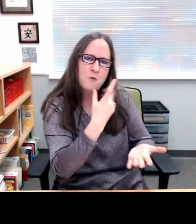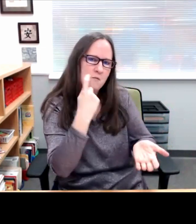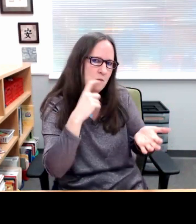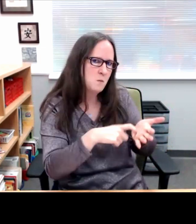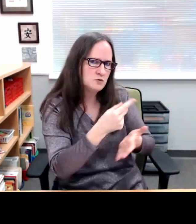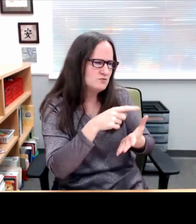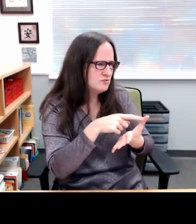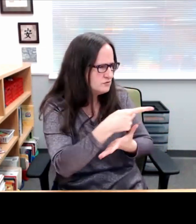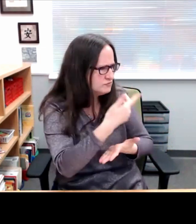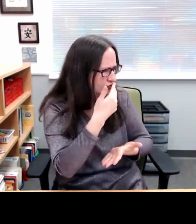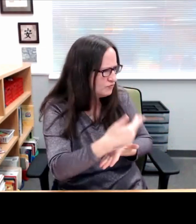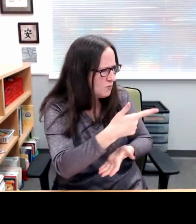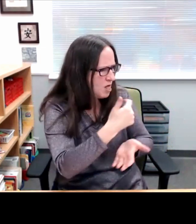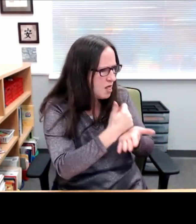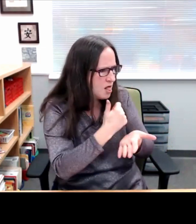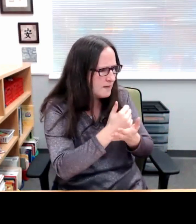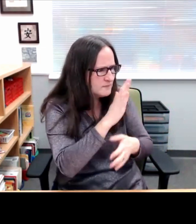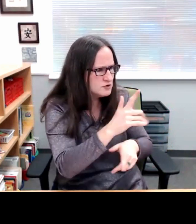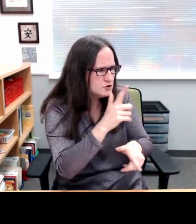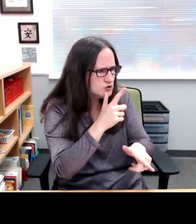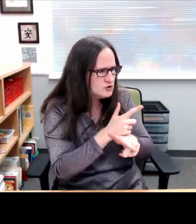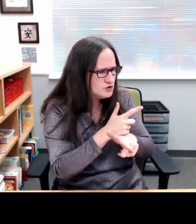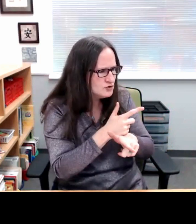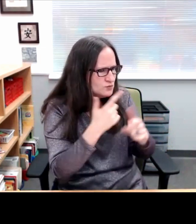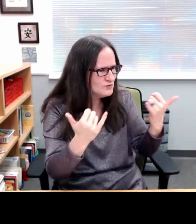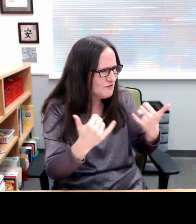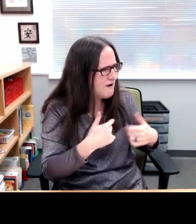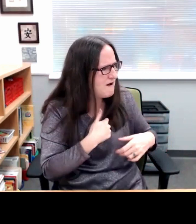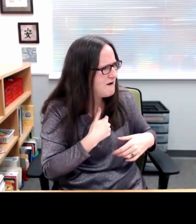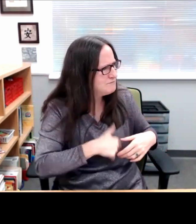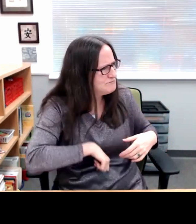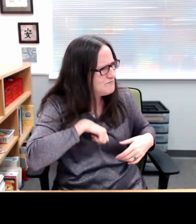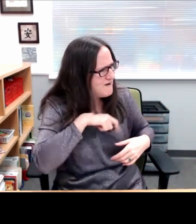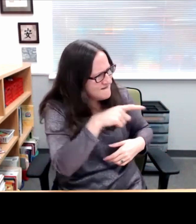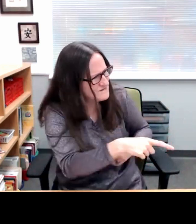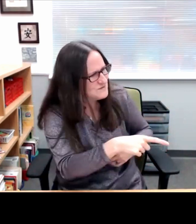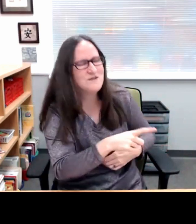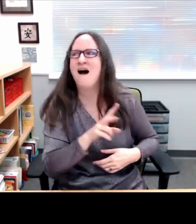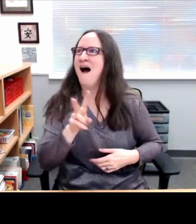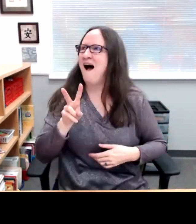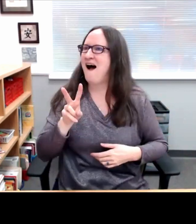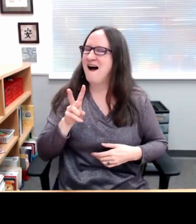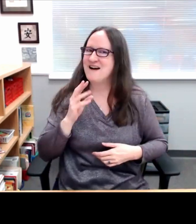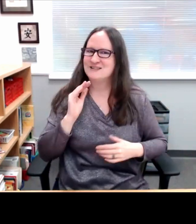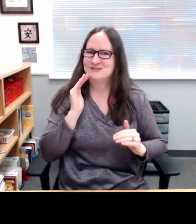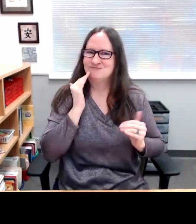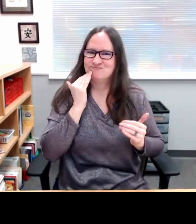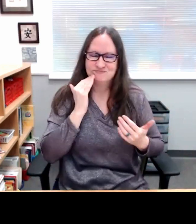and talk about things like, what did you do today? What did you do at lunch? I'm so